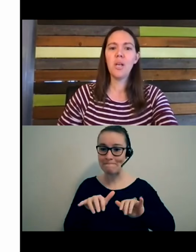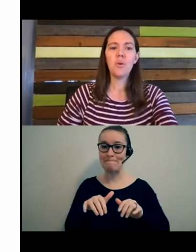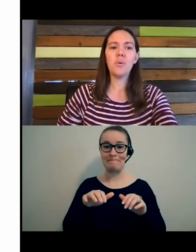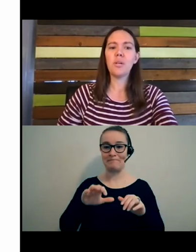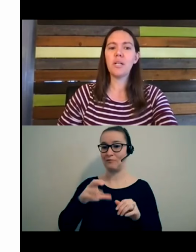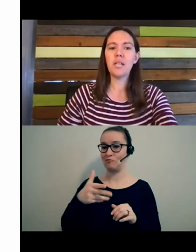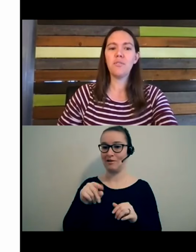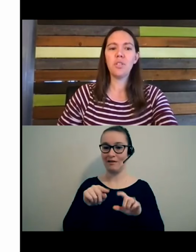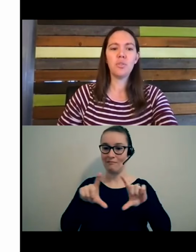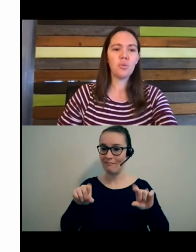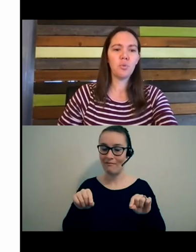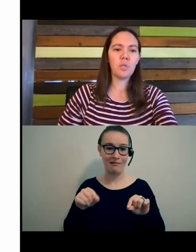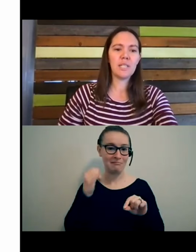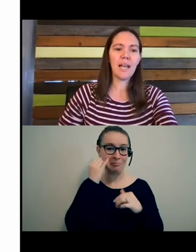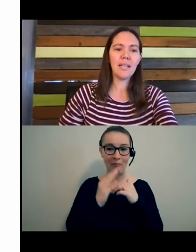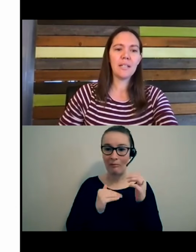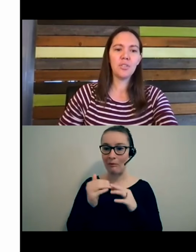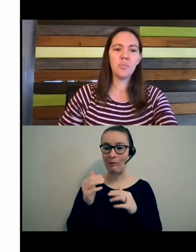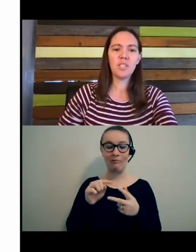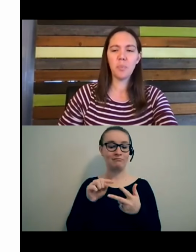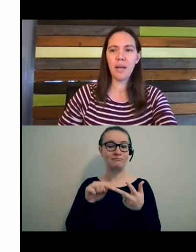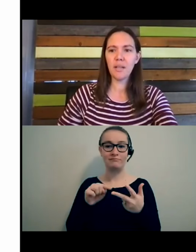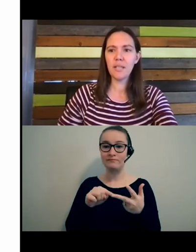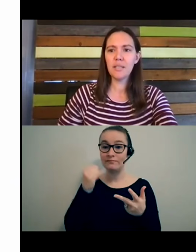or if you would like to be spotlighted,